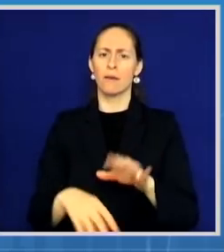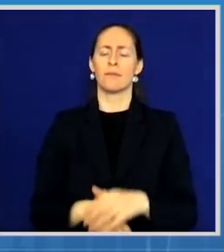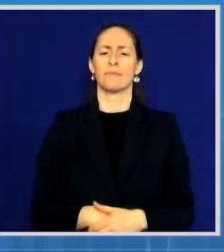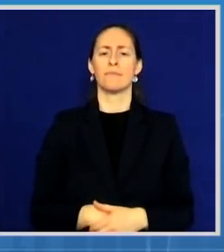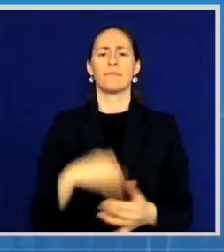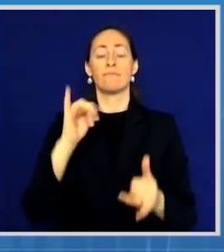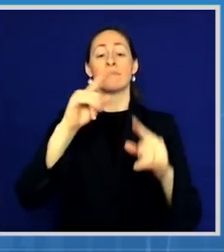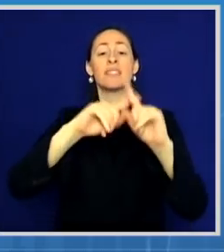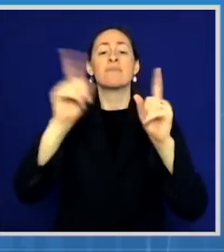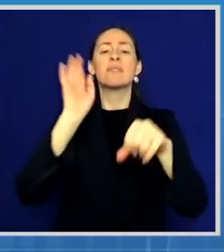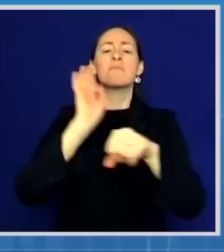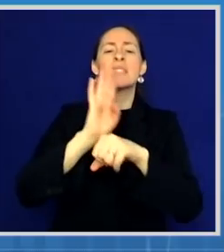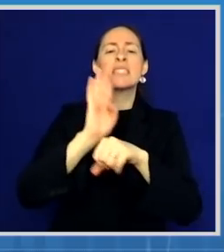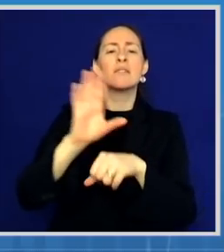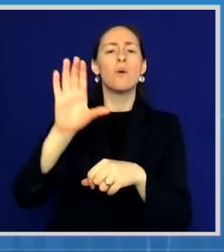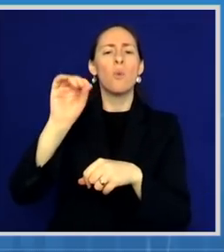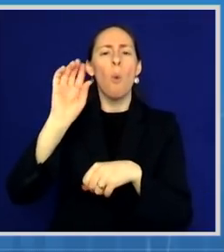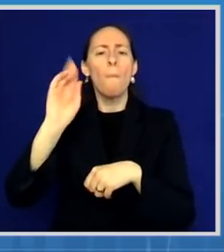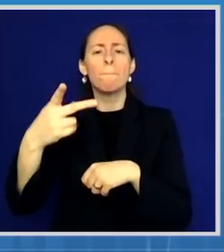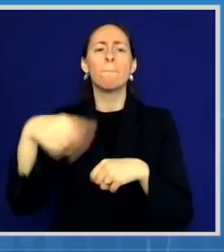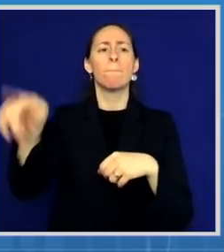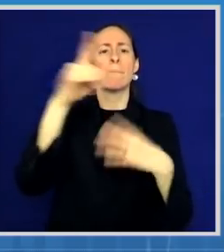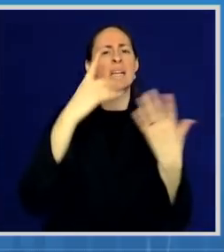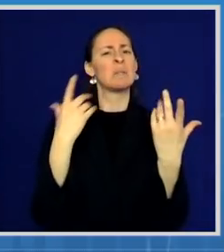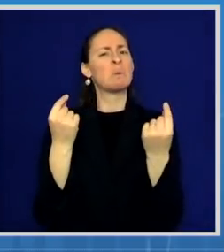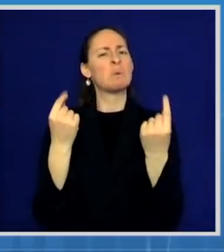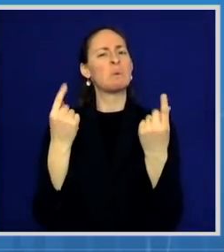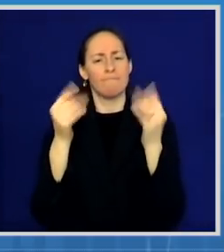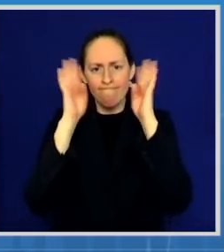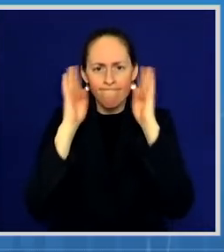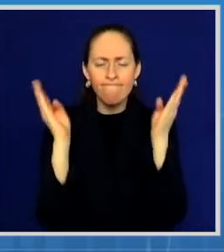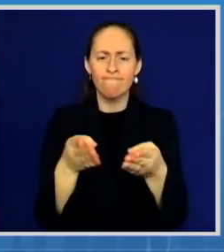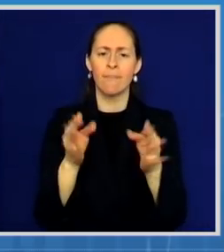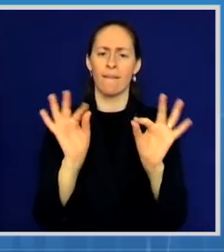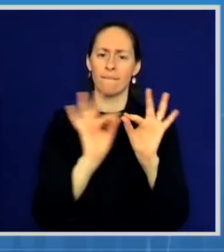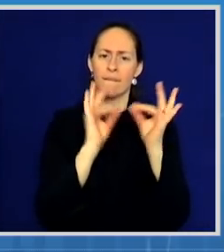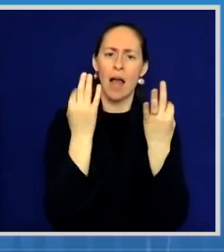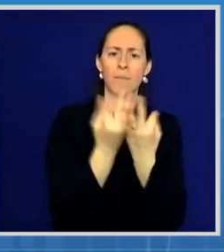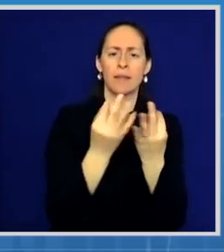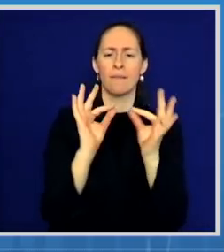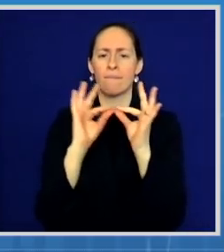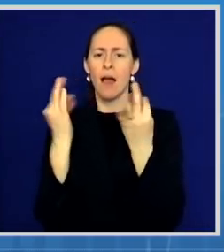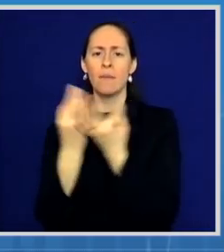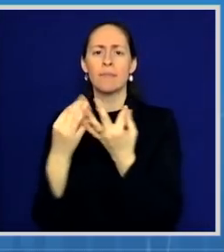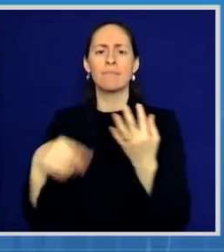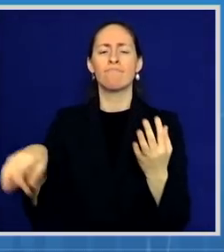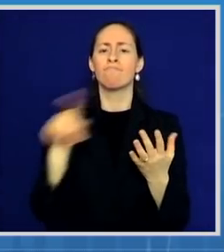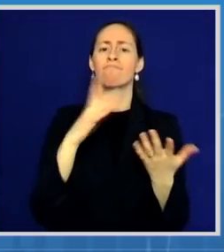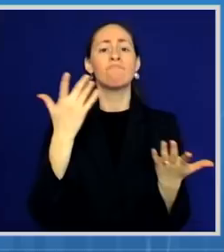The organization has coordinated community vaccine events that have provided thousands of vaccine doses to farm workers.